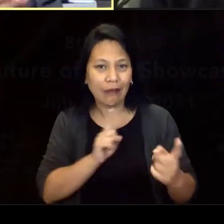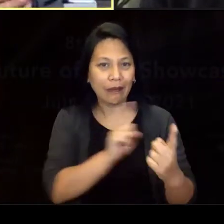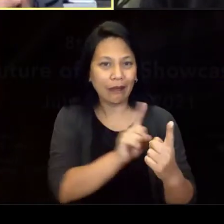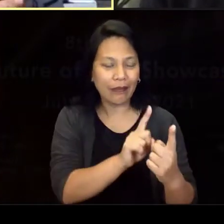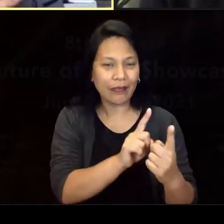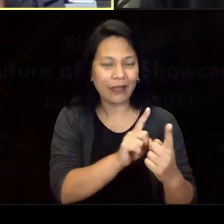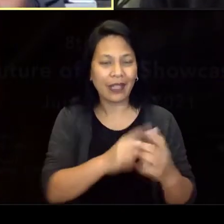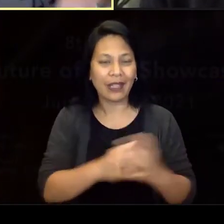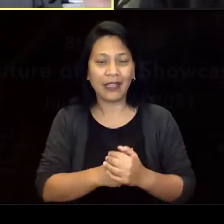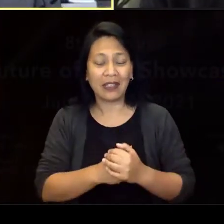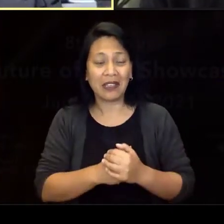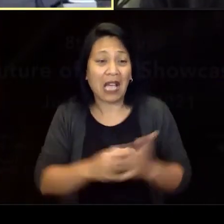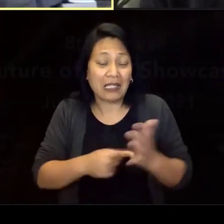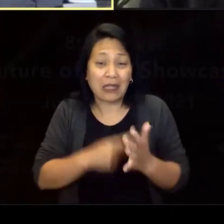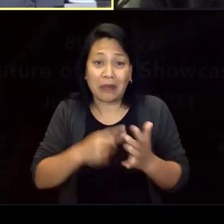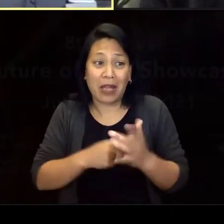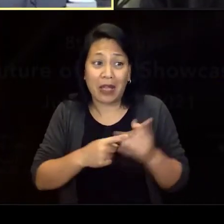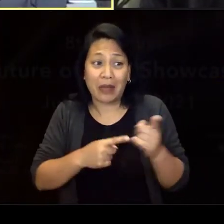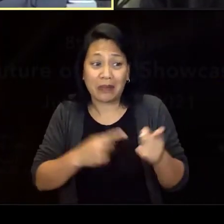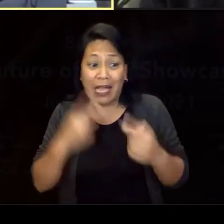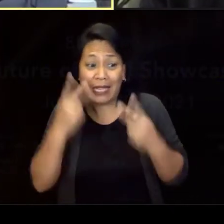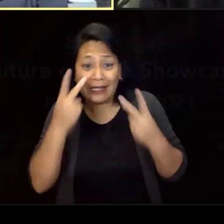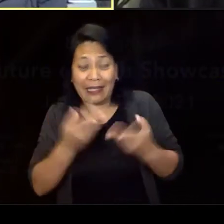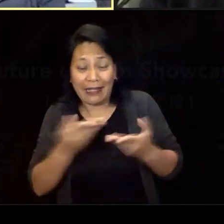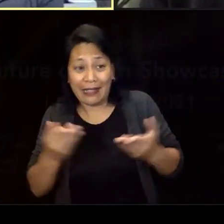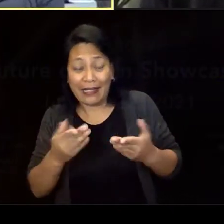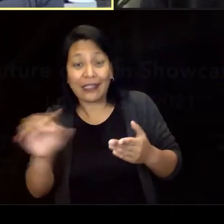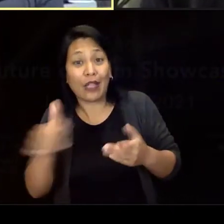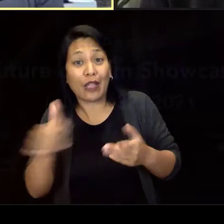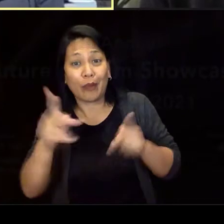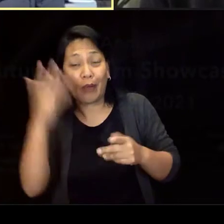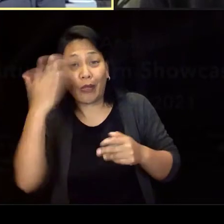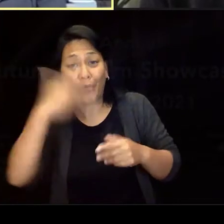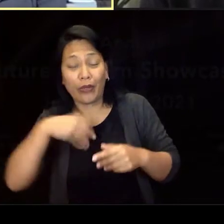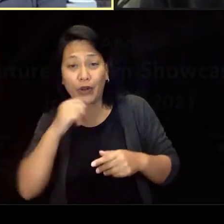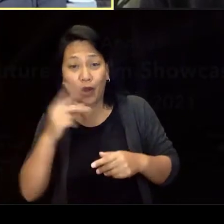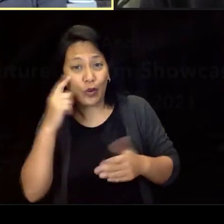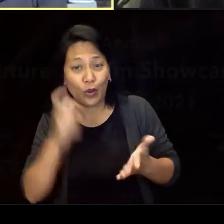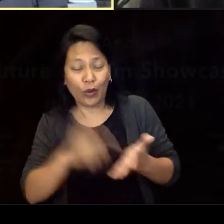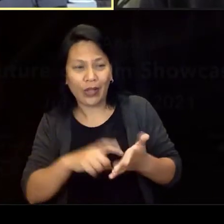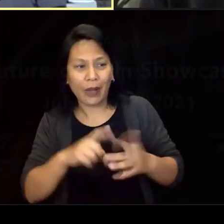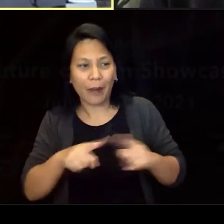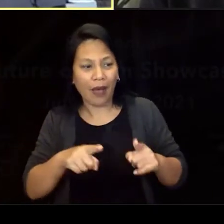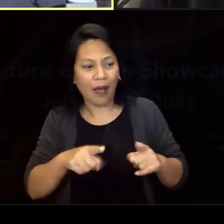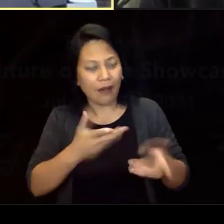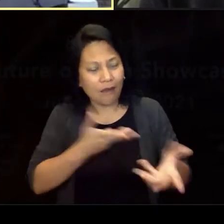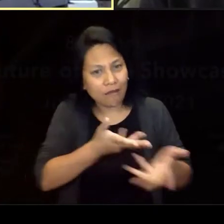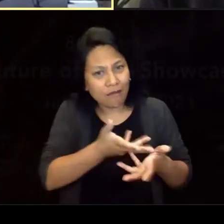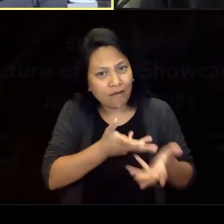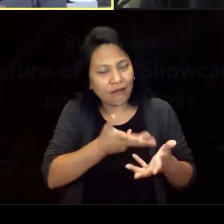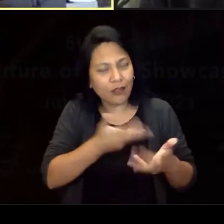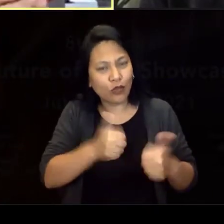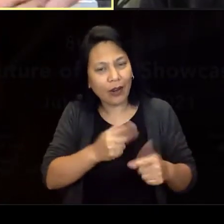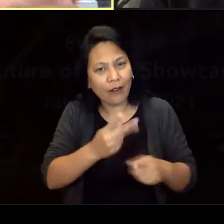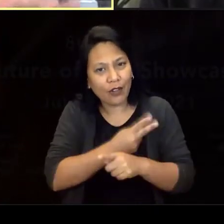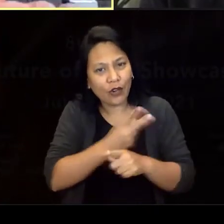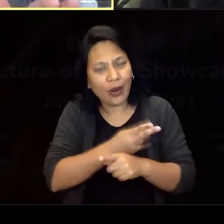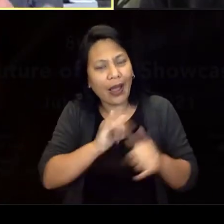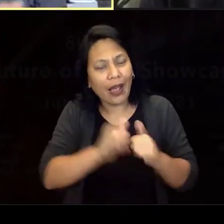they don't let anyone see and kind of like helping them. Decide and create this character that they're going into.